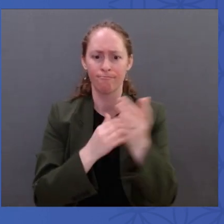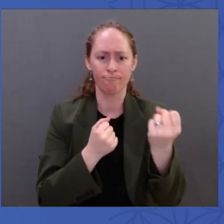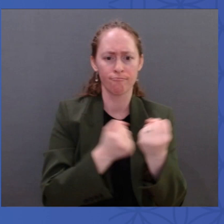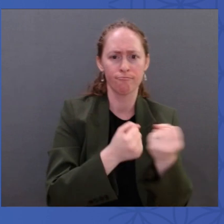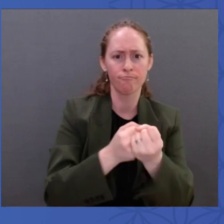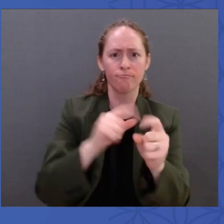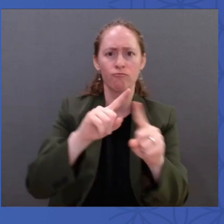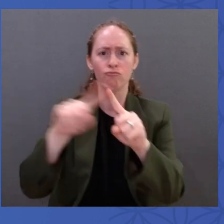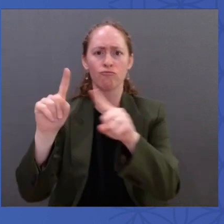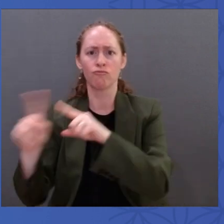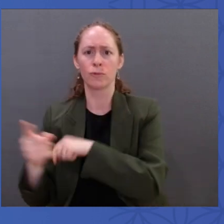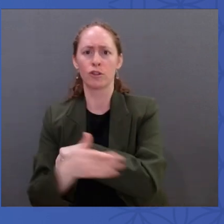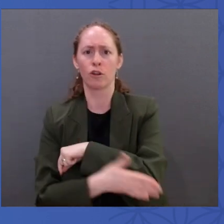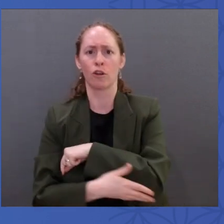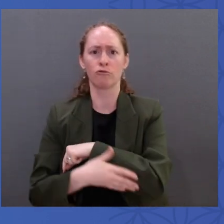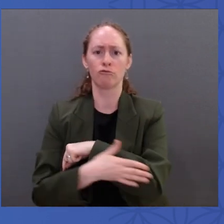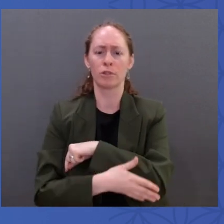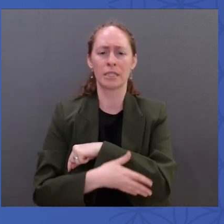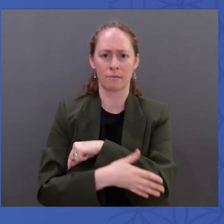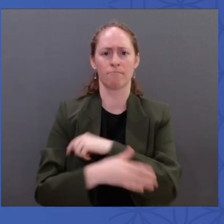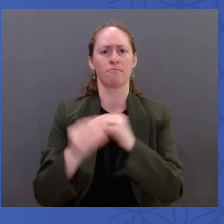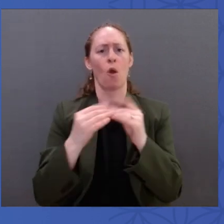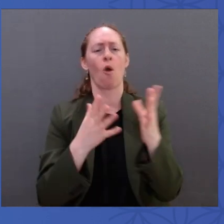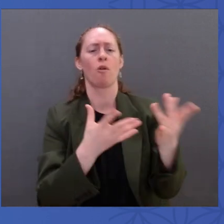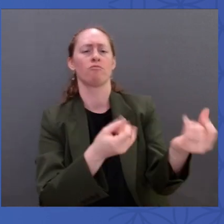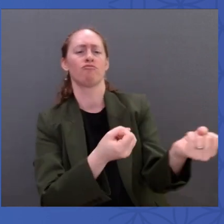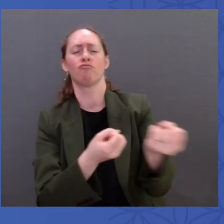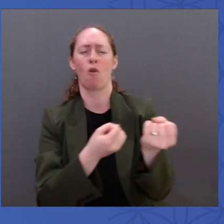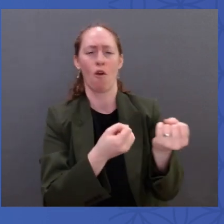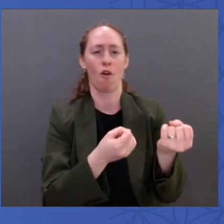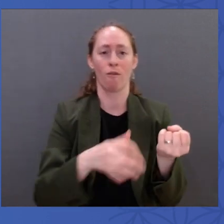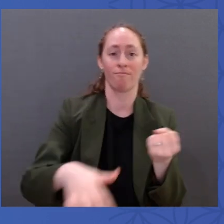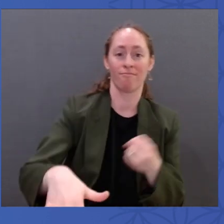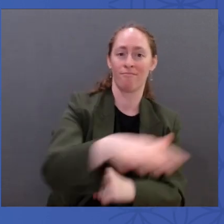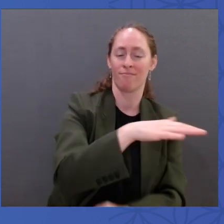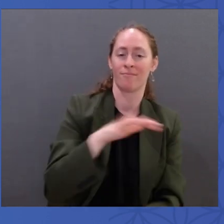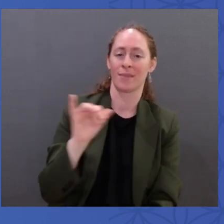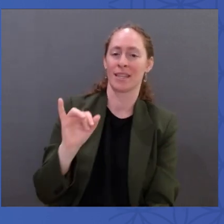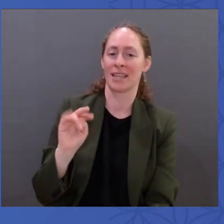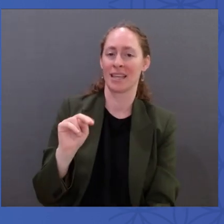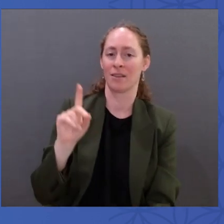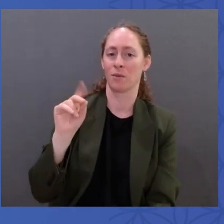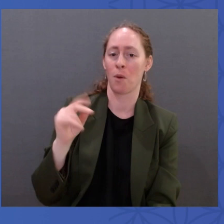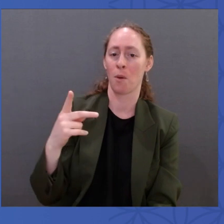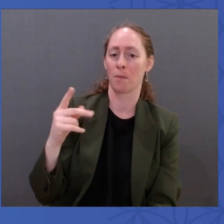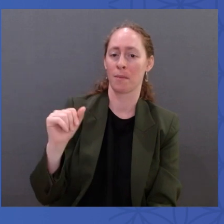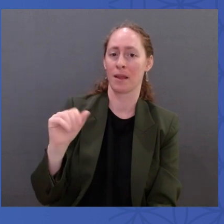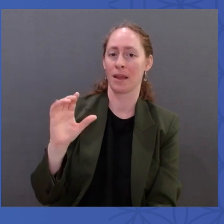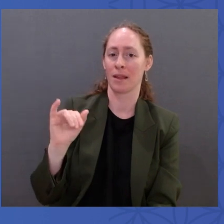To this launching of the Indo-Pacific economic framework or IPEF, is proof of such intention.